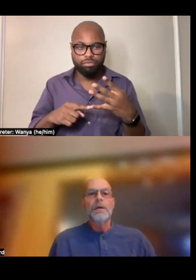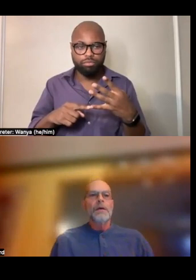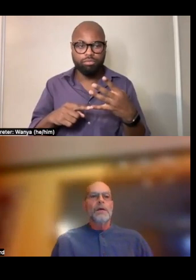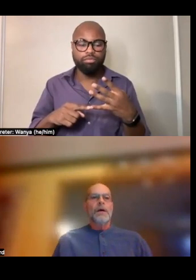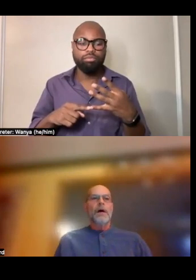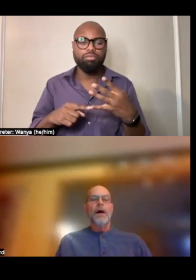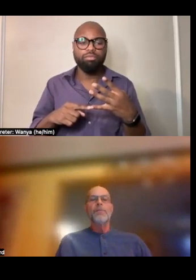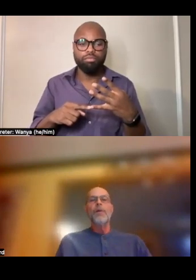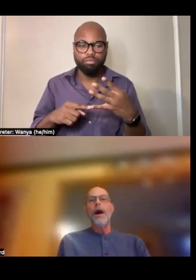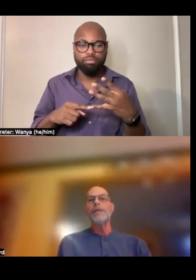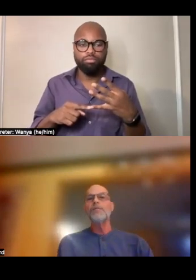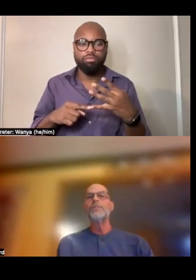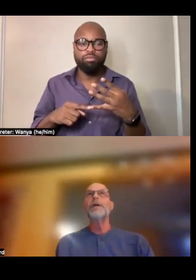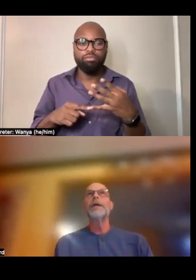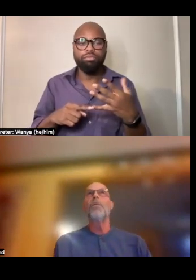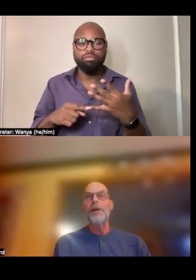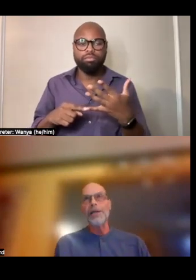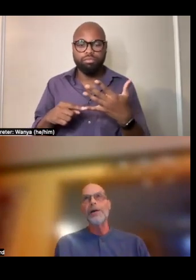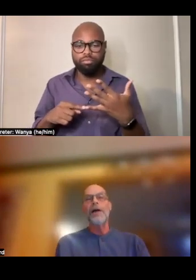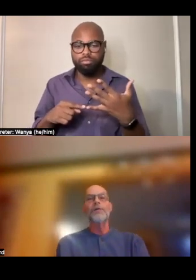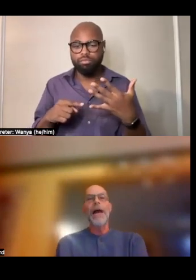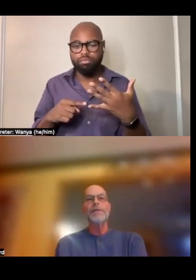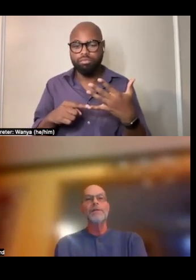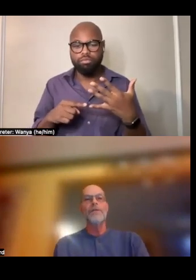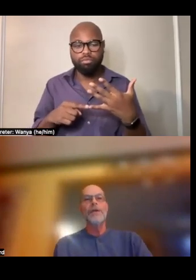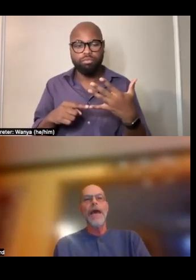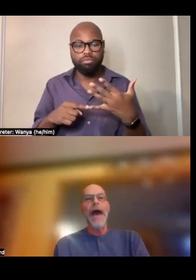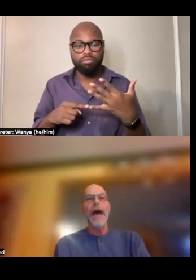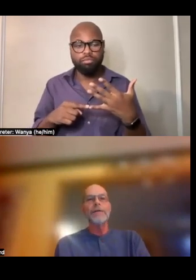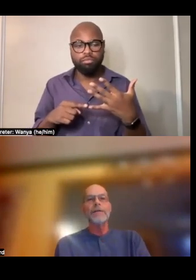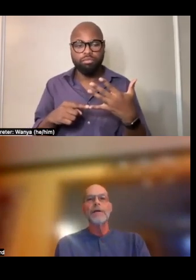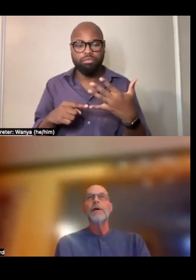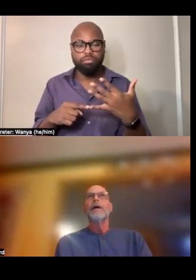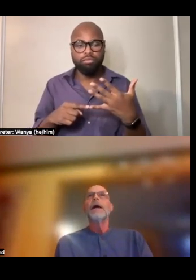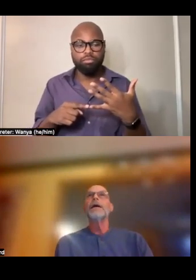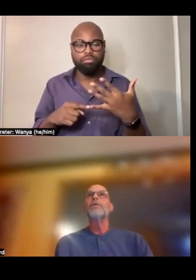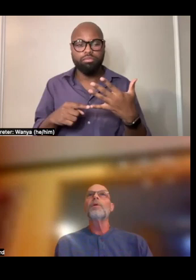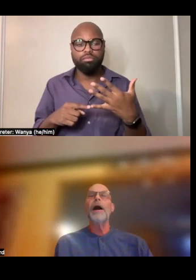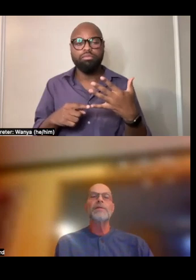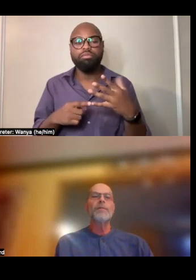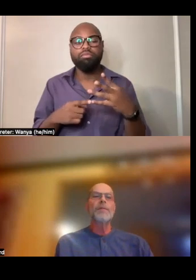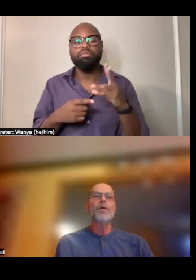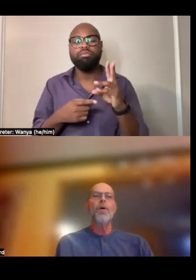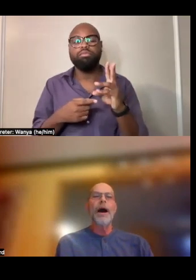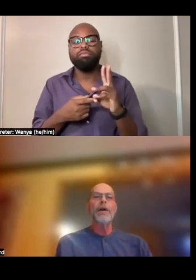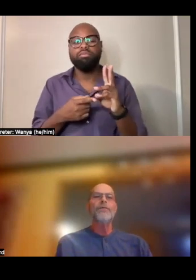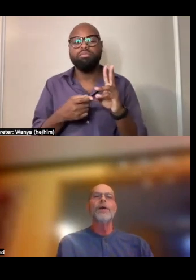Compliance would be one year after passage of the act. And compliance would be required for